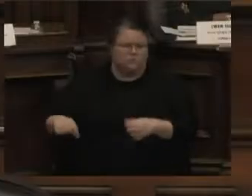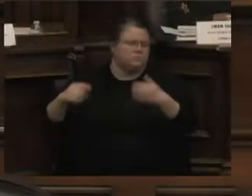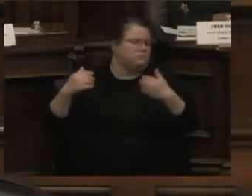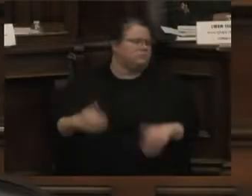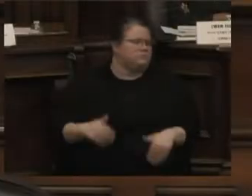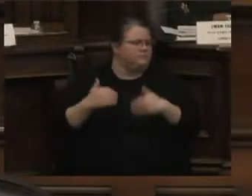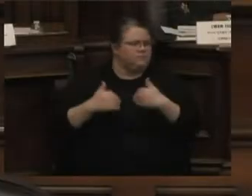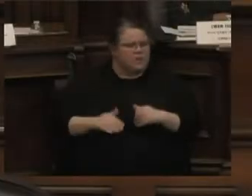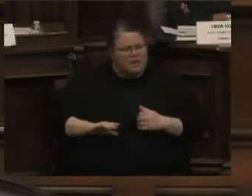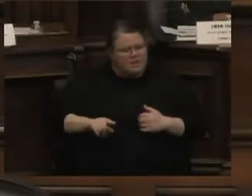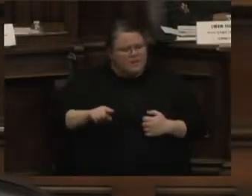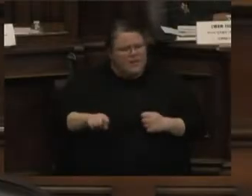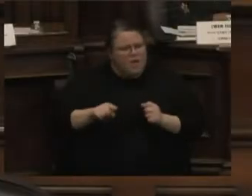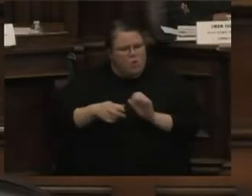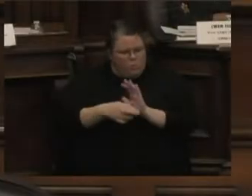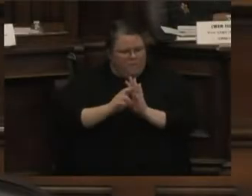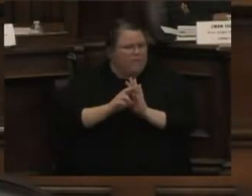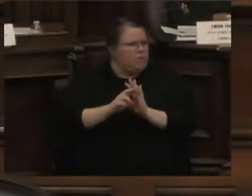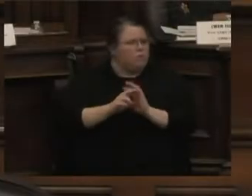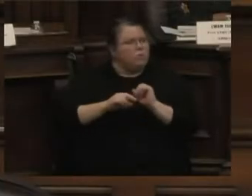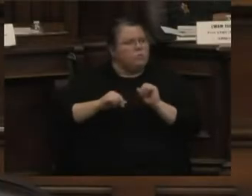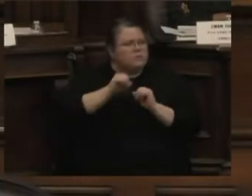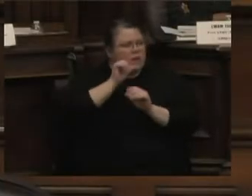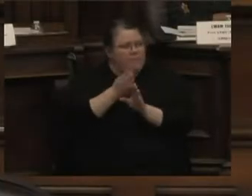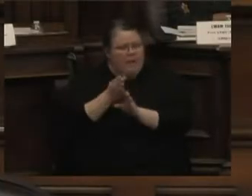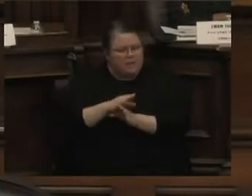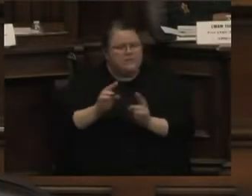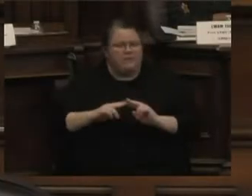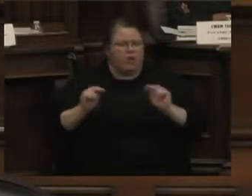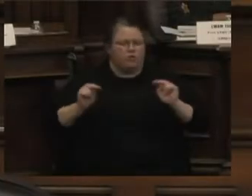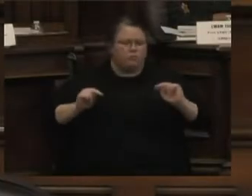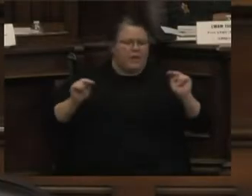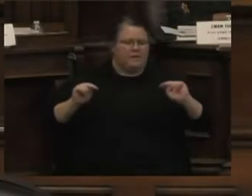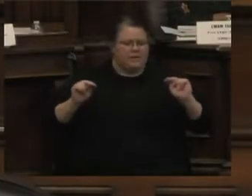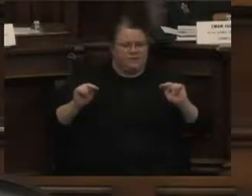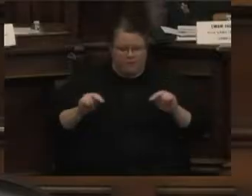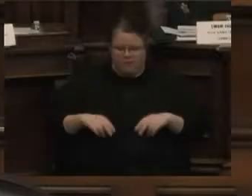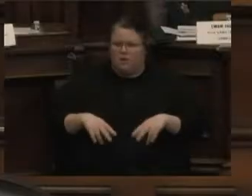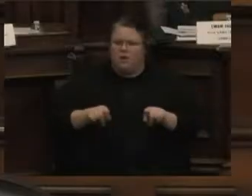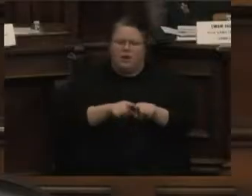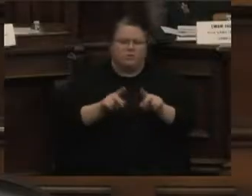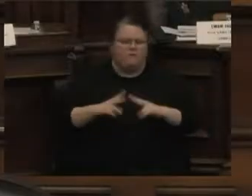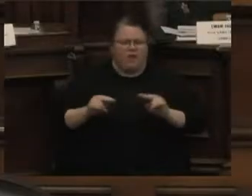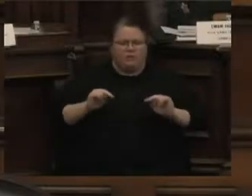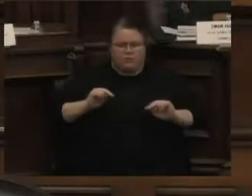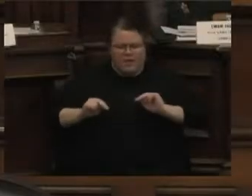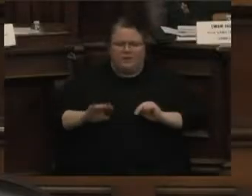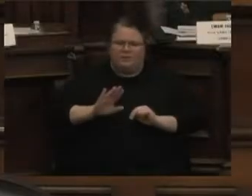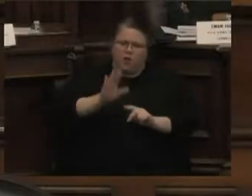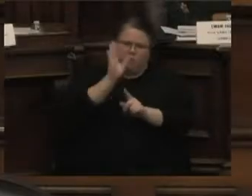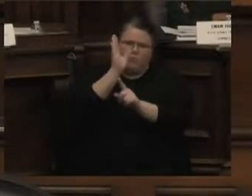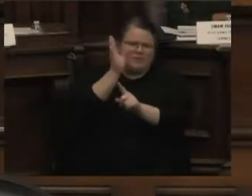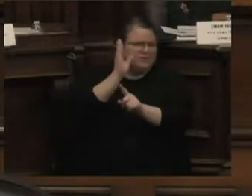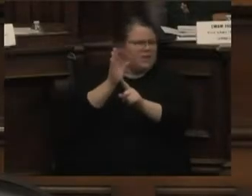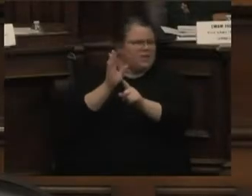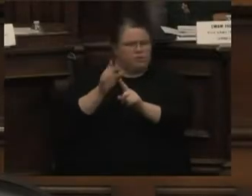outstanding group of individuals that were very